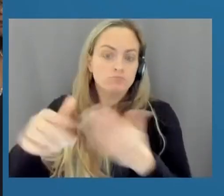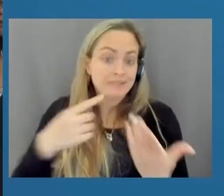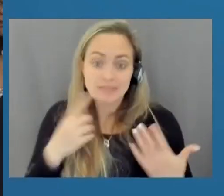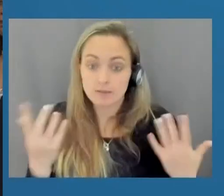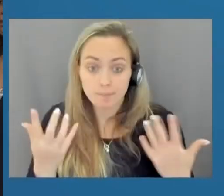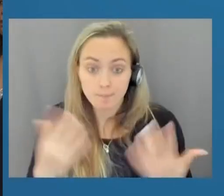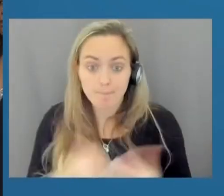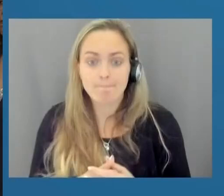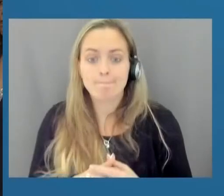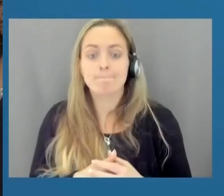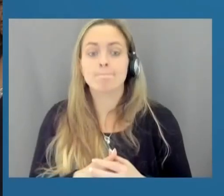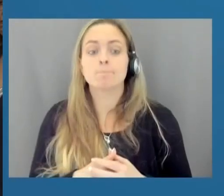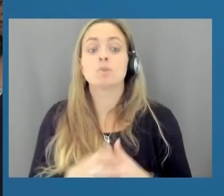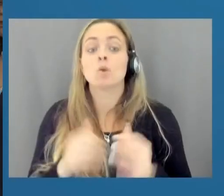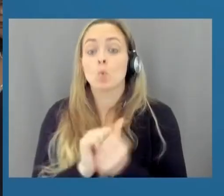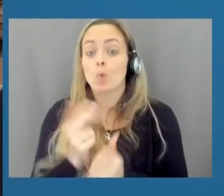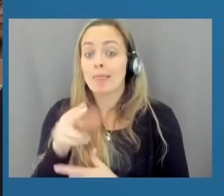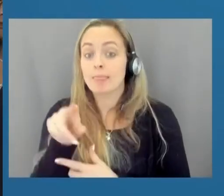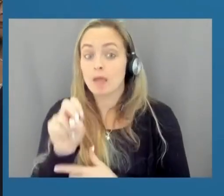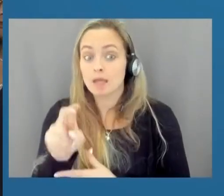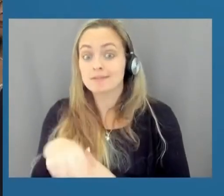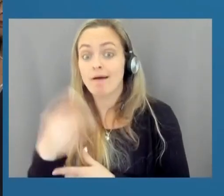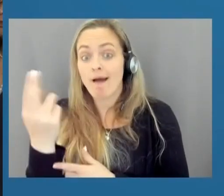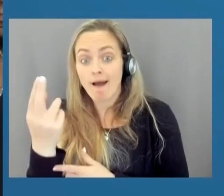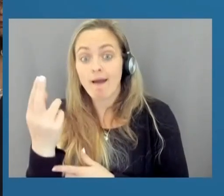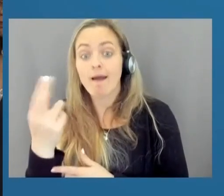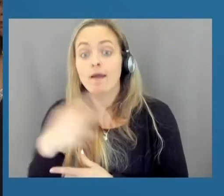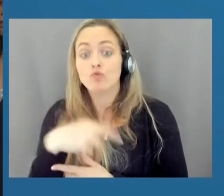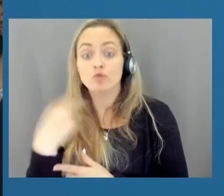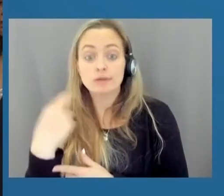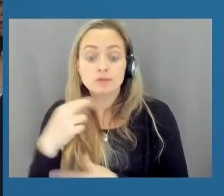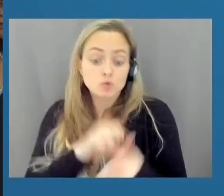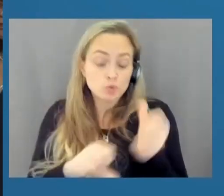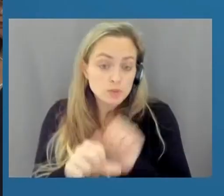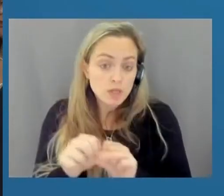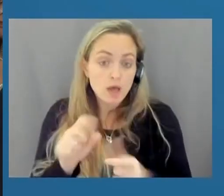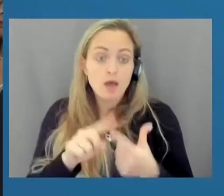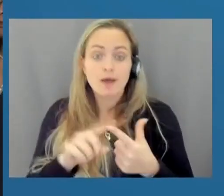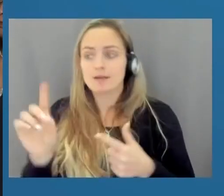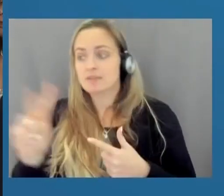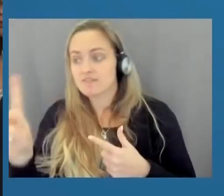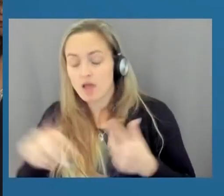with guns that there are higher rates of suicide of domestic violence and